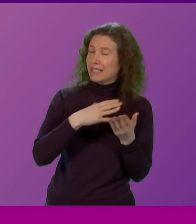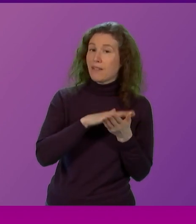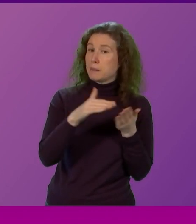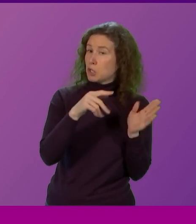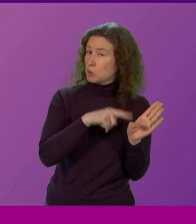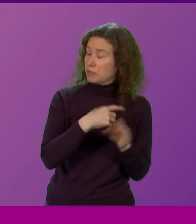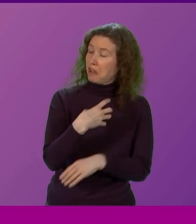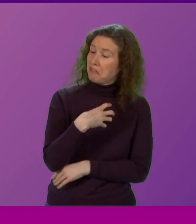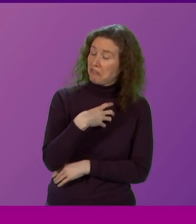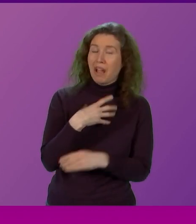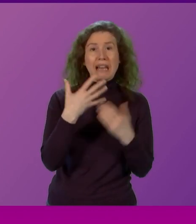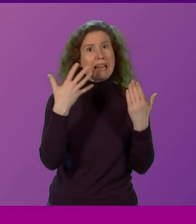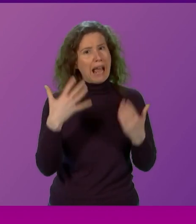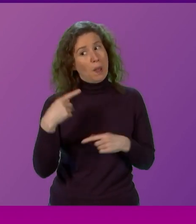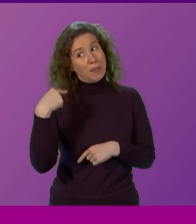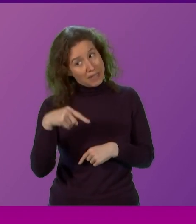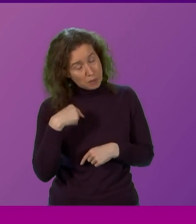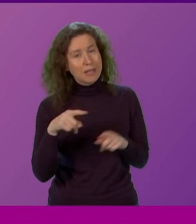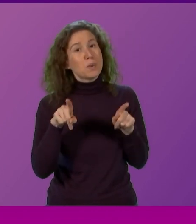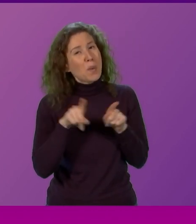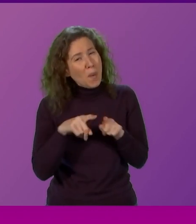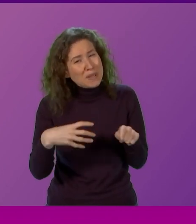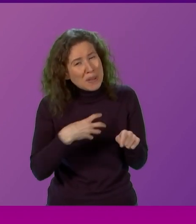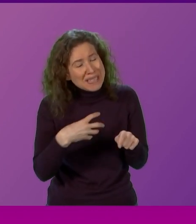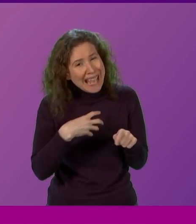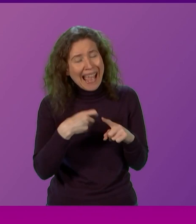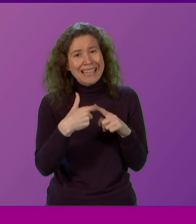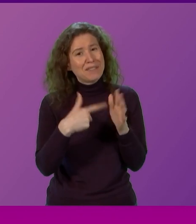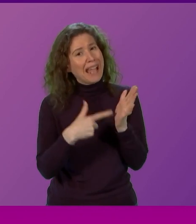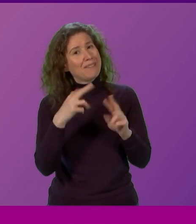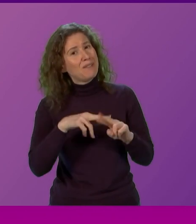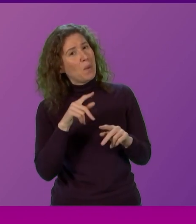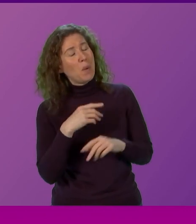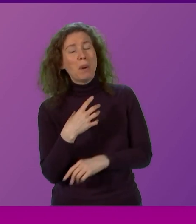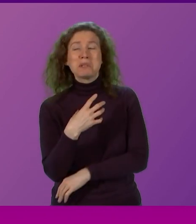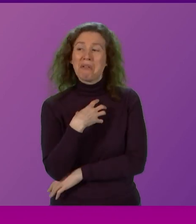This week, it seems that he is also very scared of Kate Forbes, which says to me that whoever